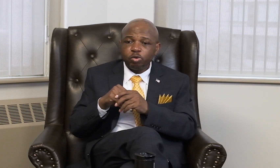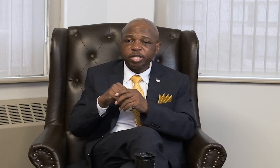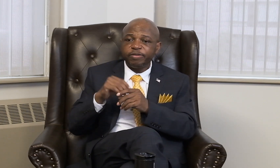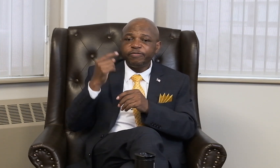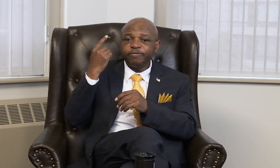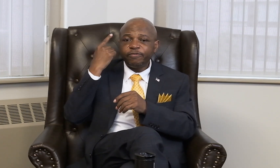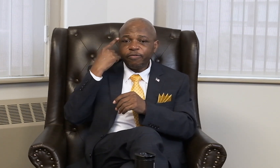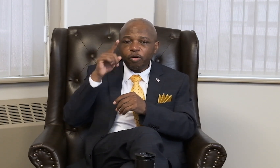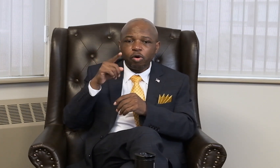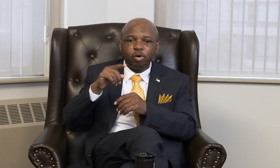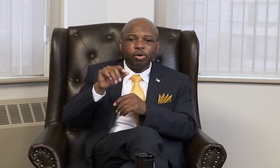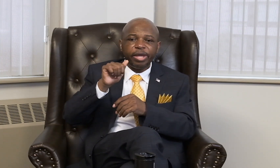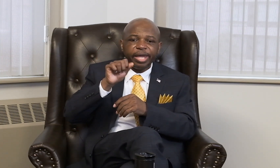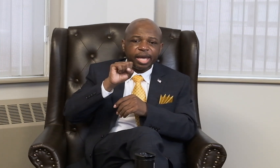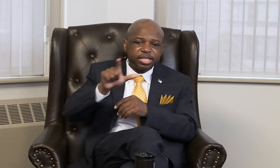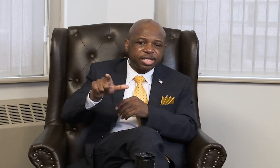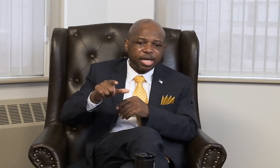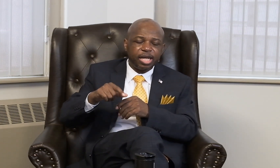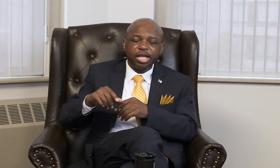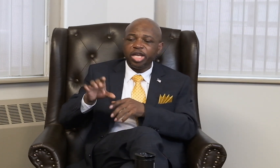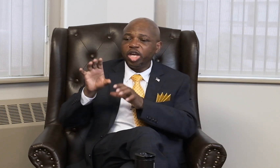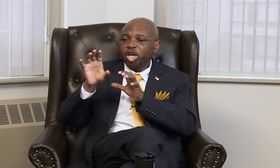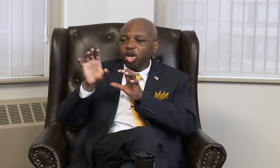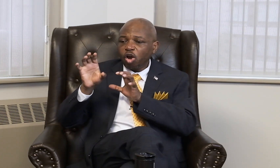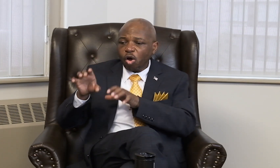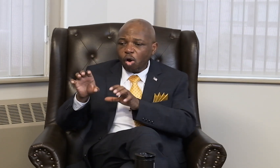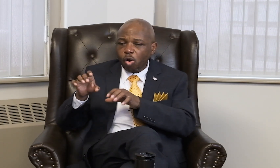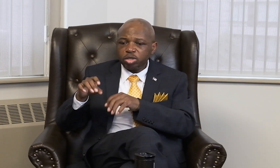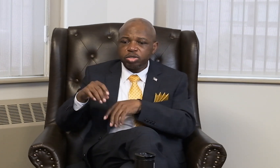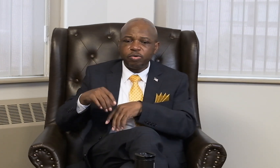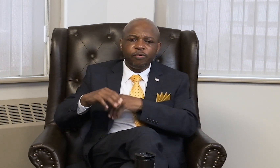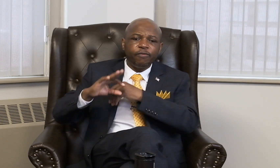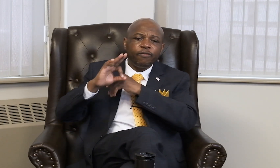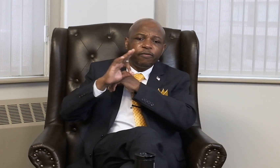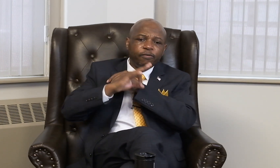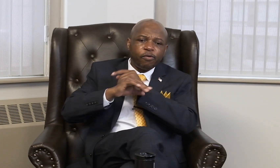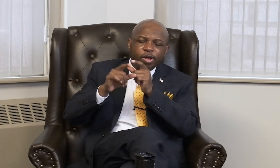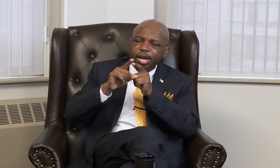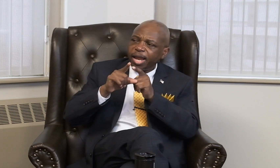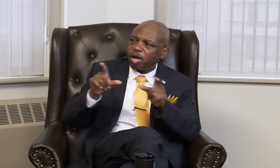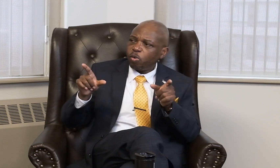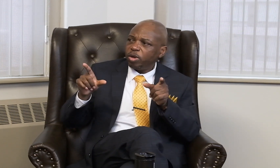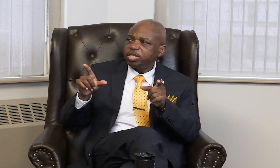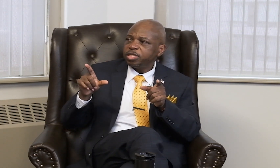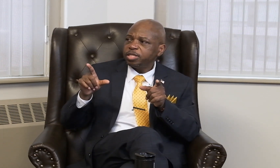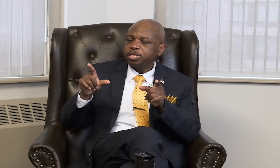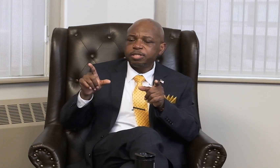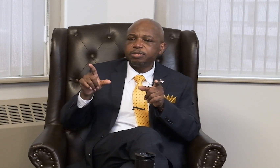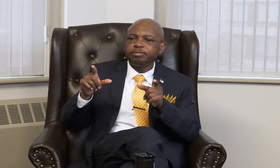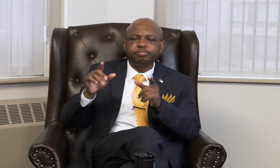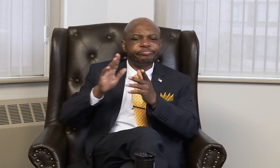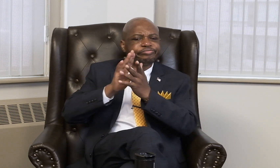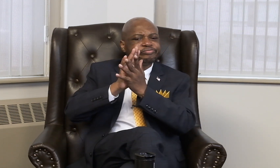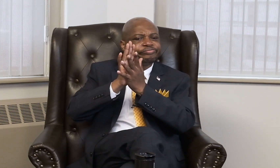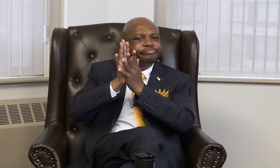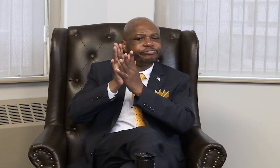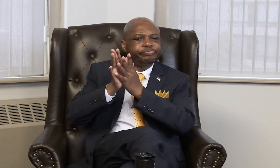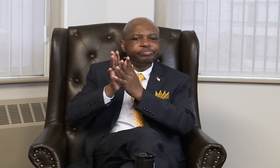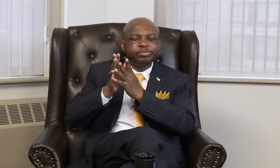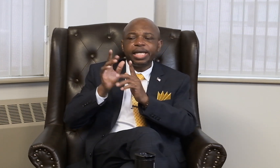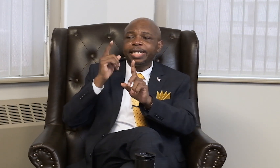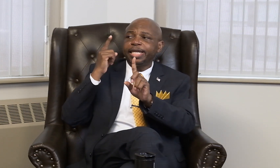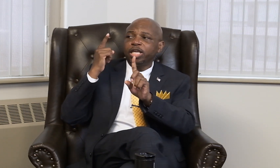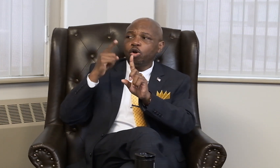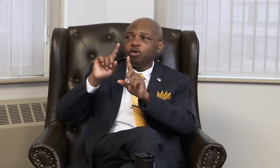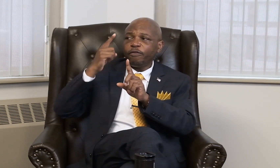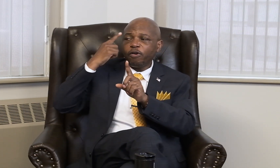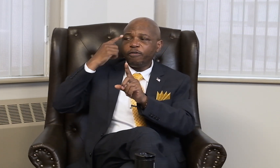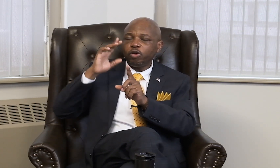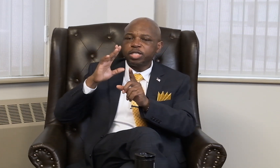that is inclusive to ASL users, CART users, foreign language speakers, etc. Governor